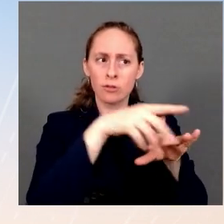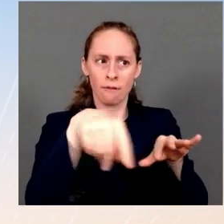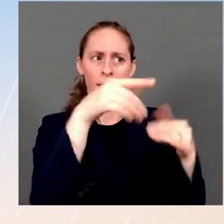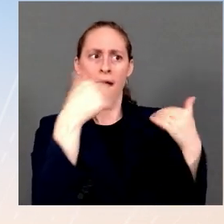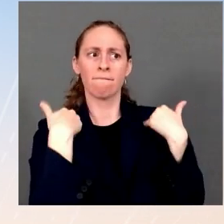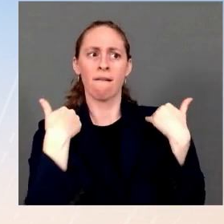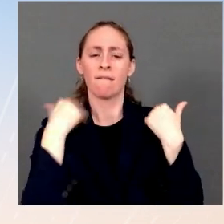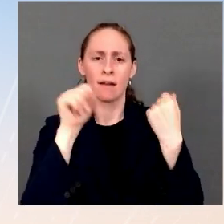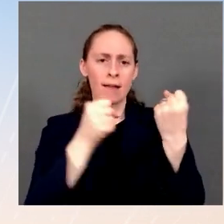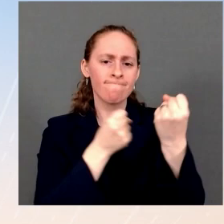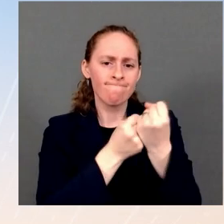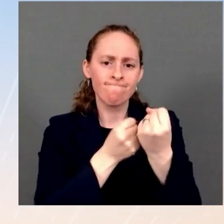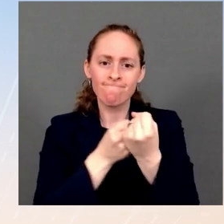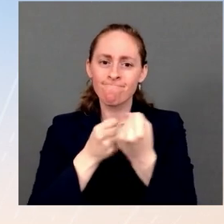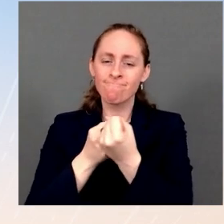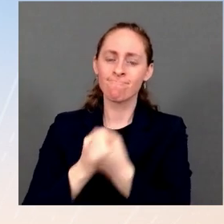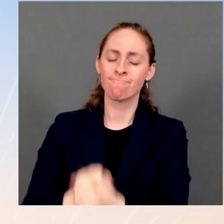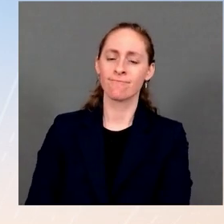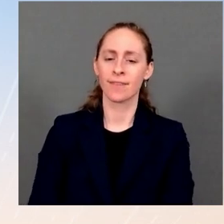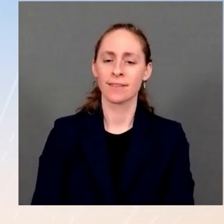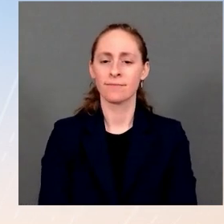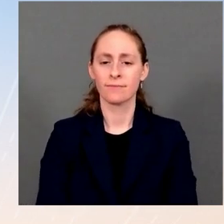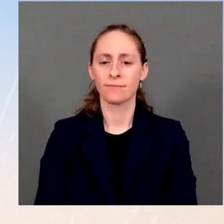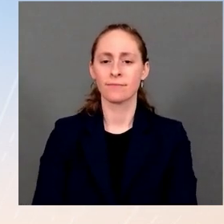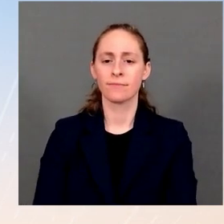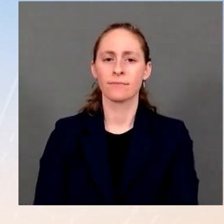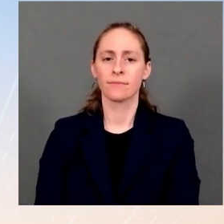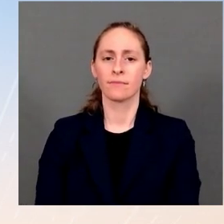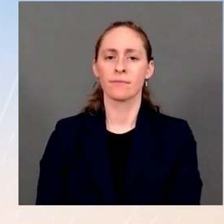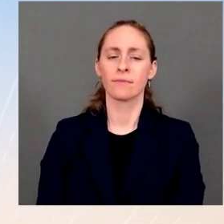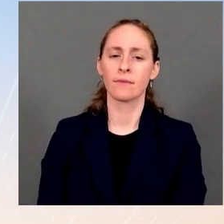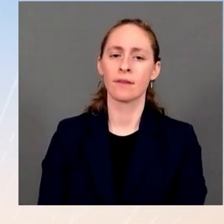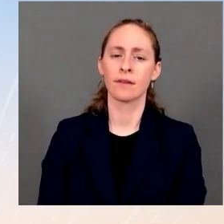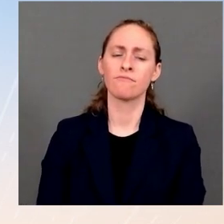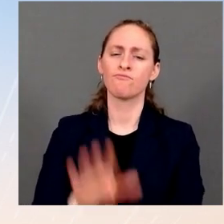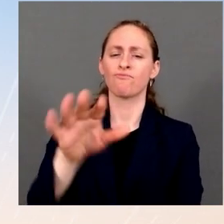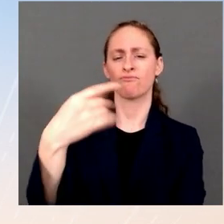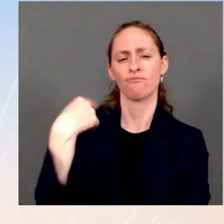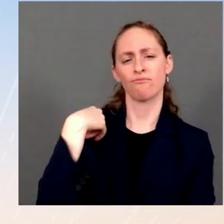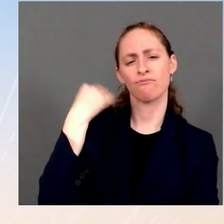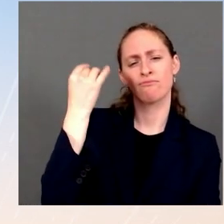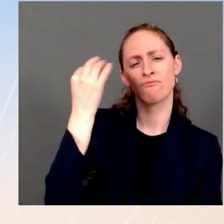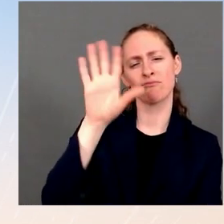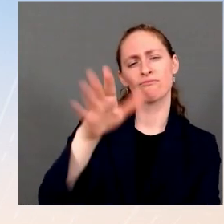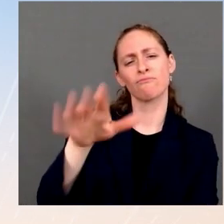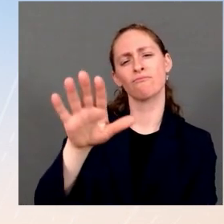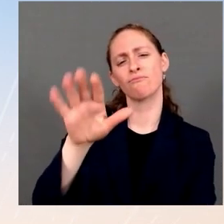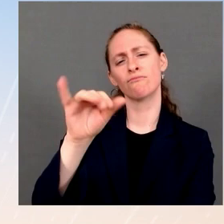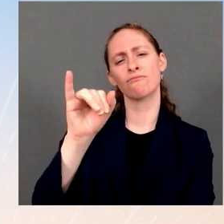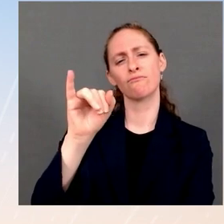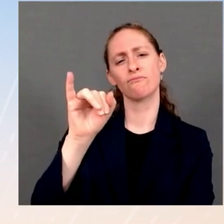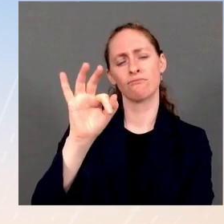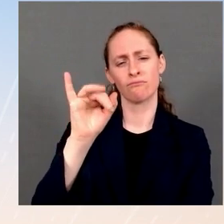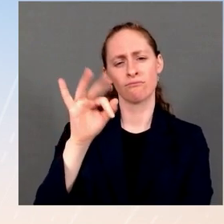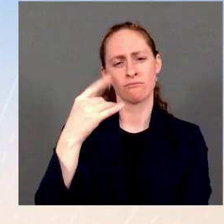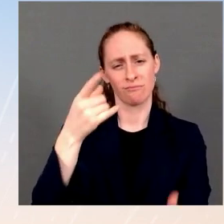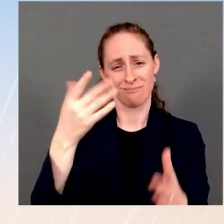of what you want to see accomplished over this decade? Mr. Zaidi: Yeah, the baseline is this: We've got $15 billion of funding